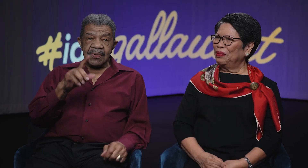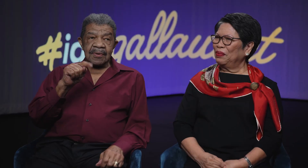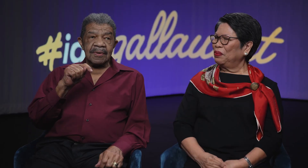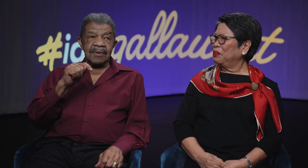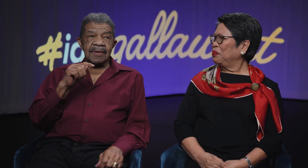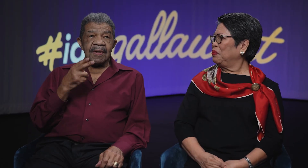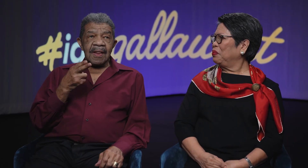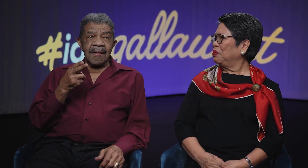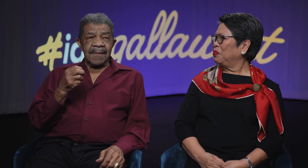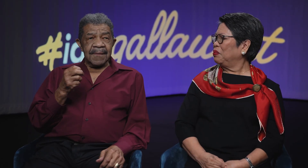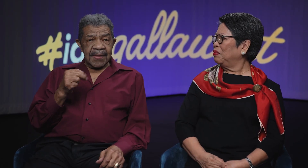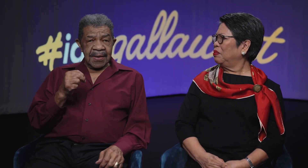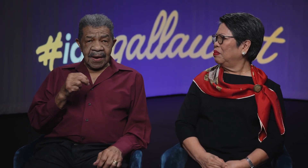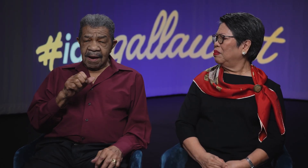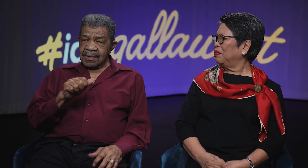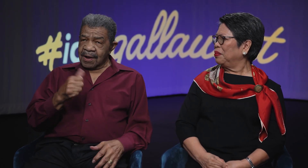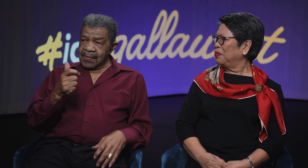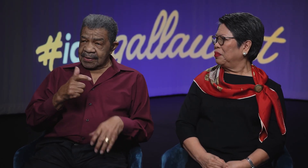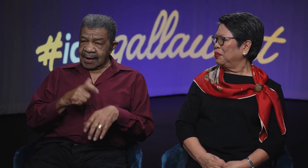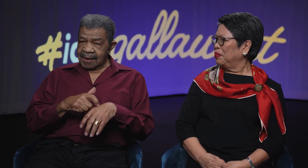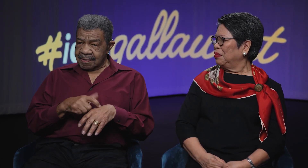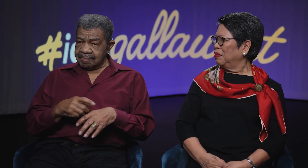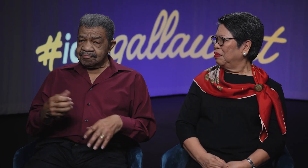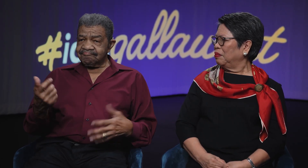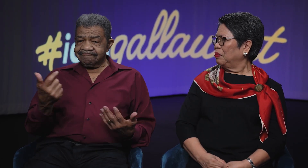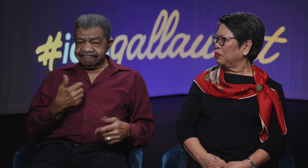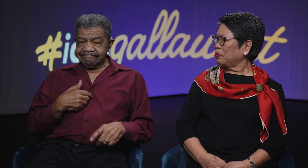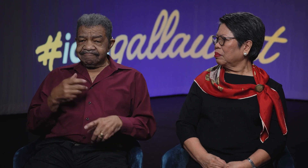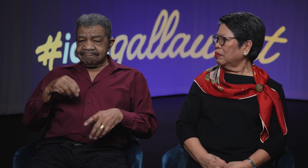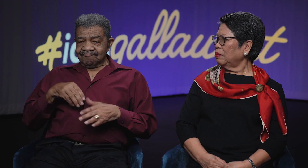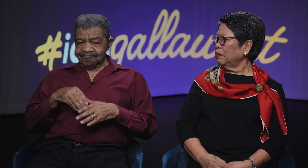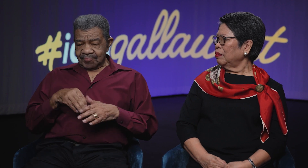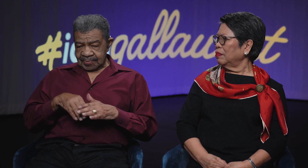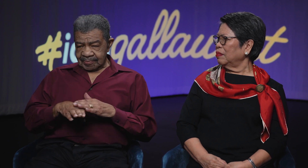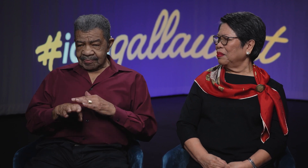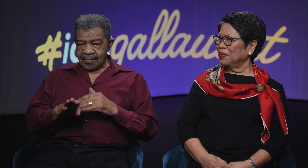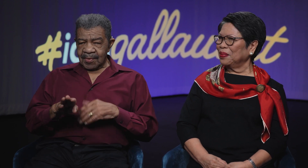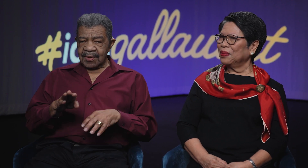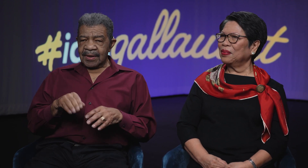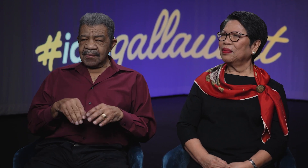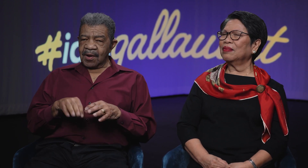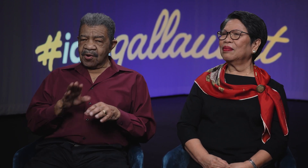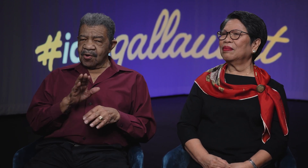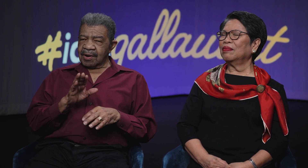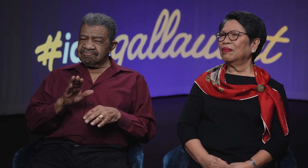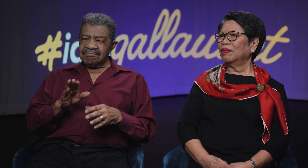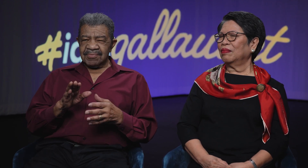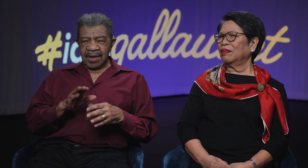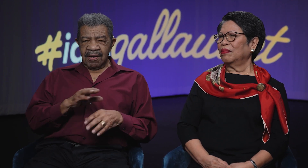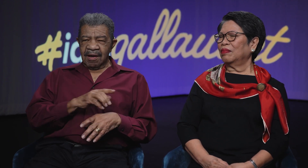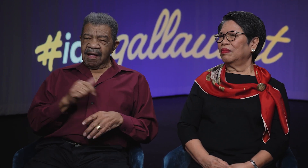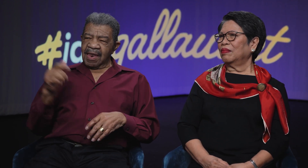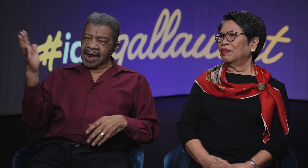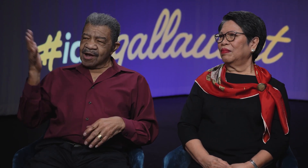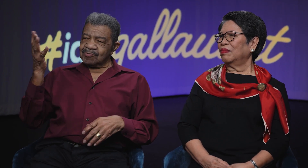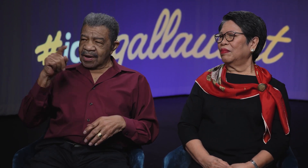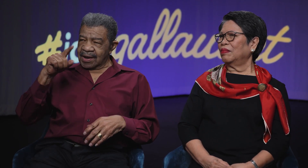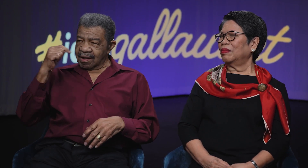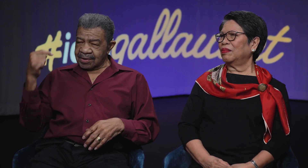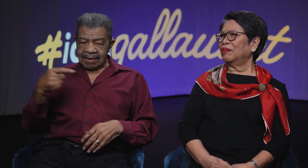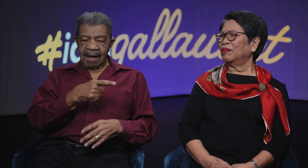Then, there was another time where I went to a lecture at Gallaudet.